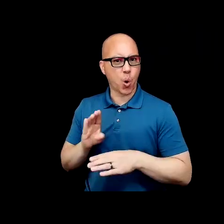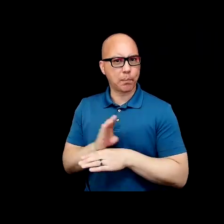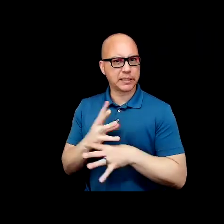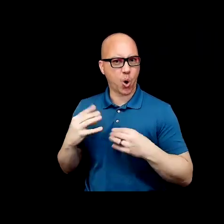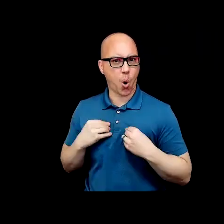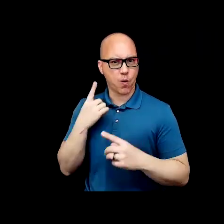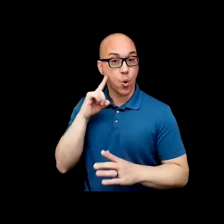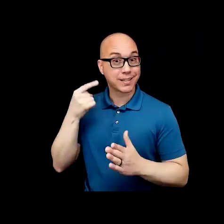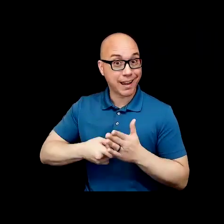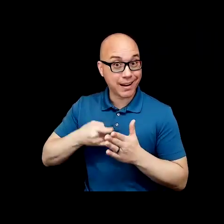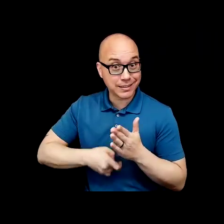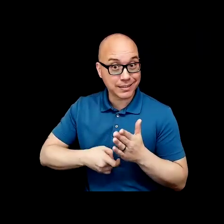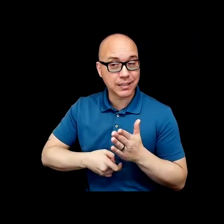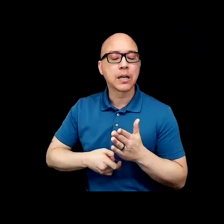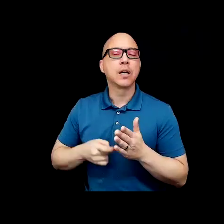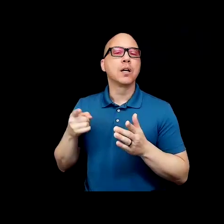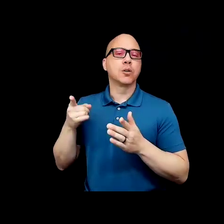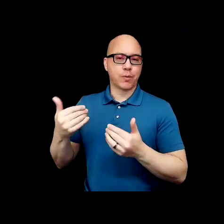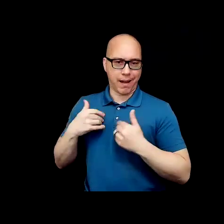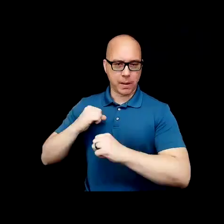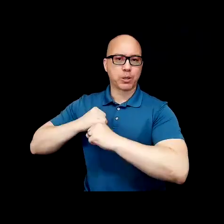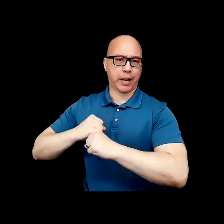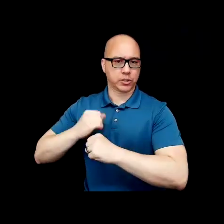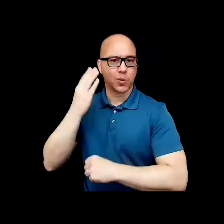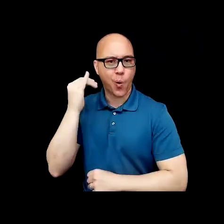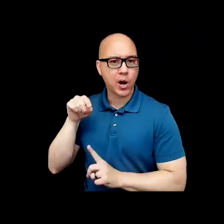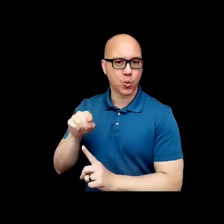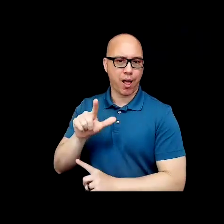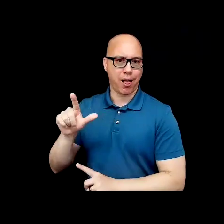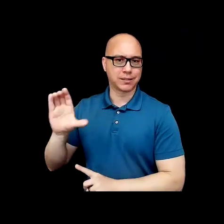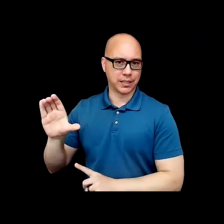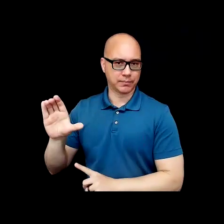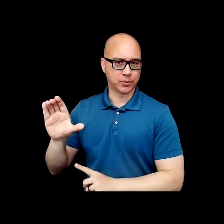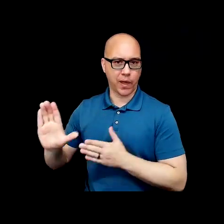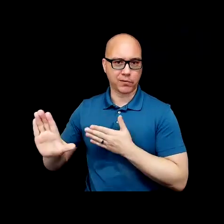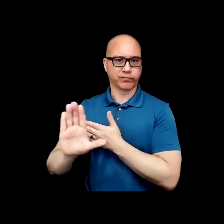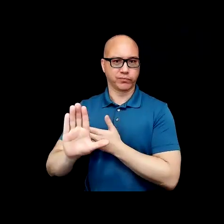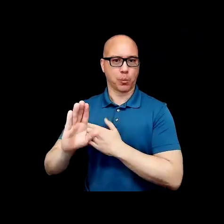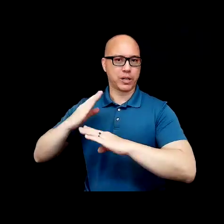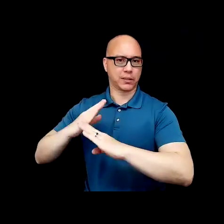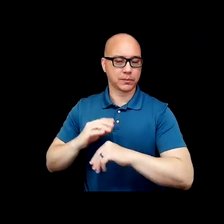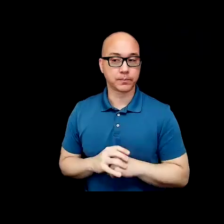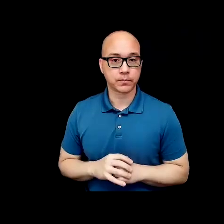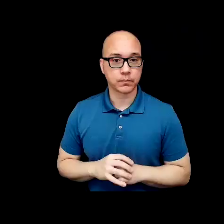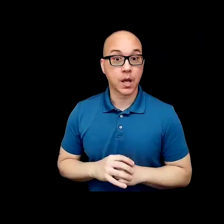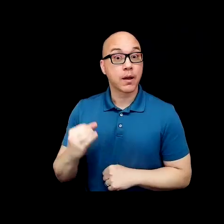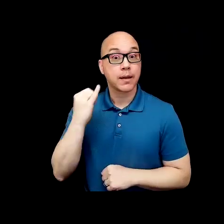protection, because you are an LLC. If your LLC has more than one member,